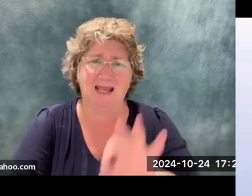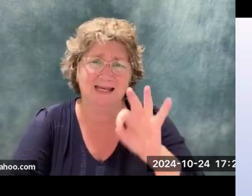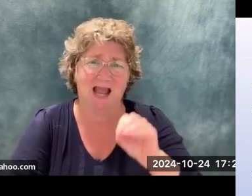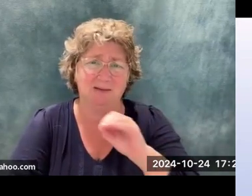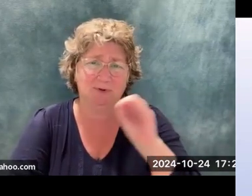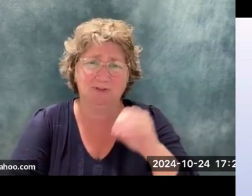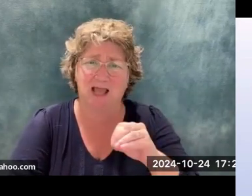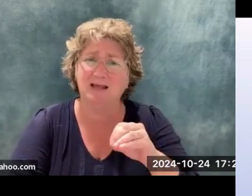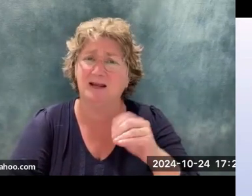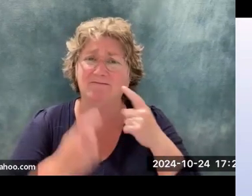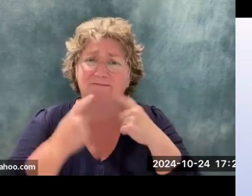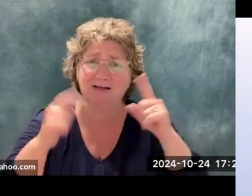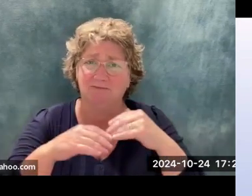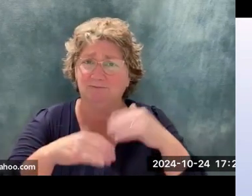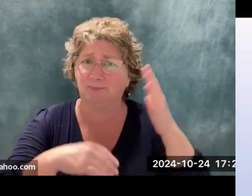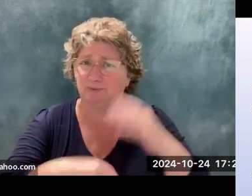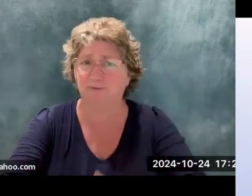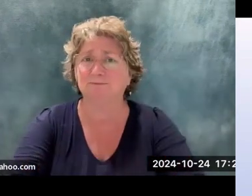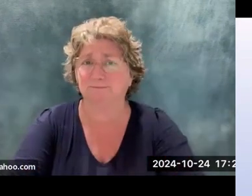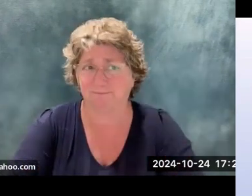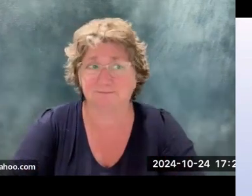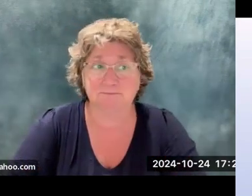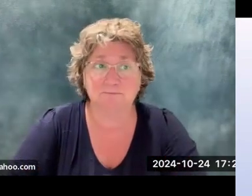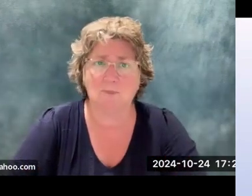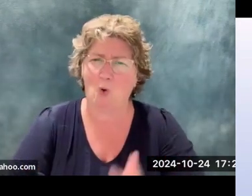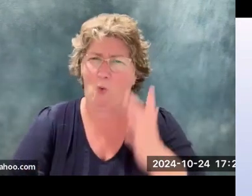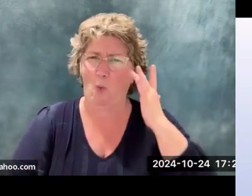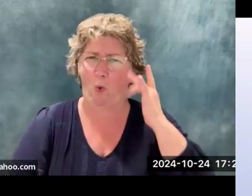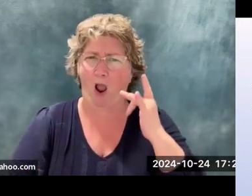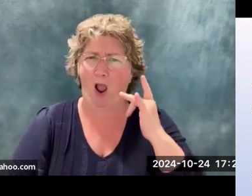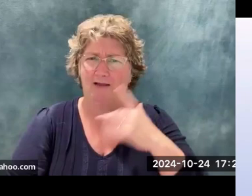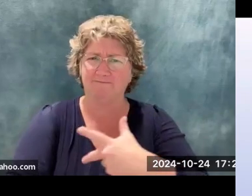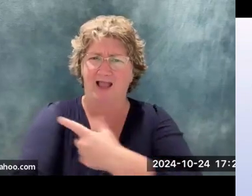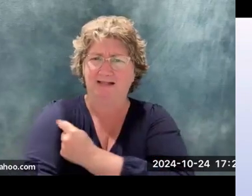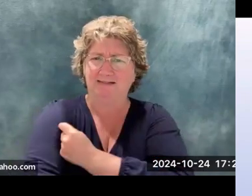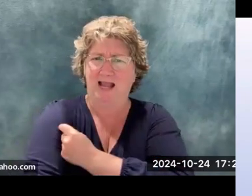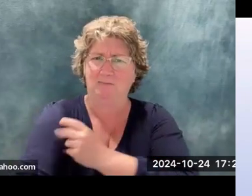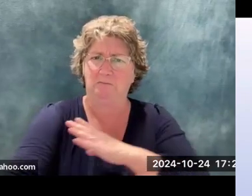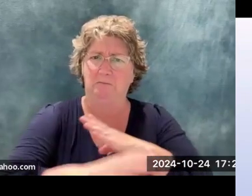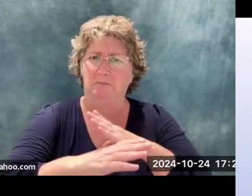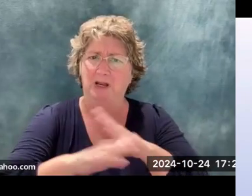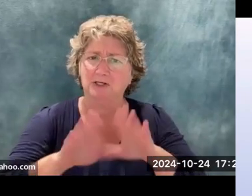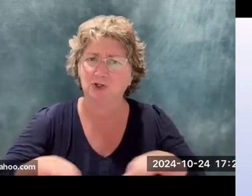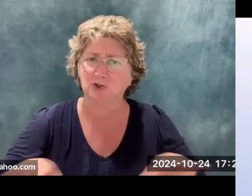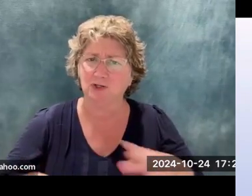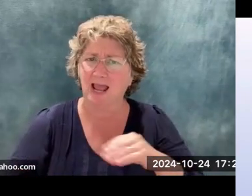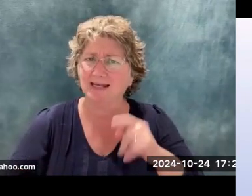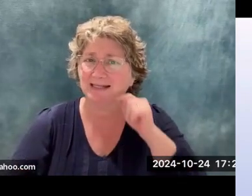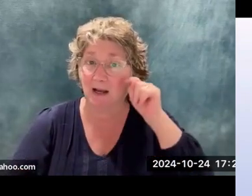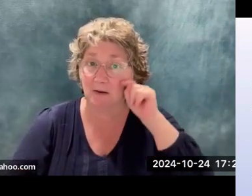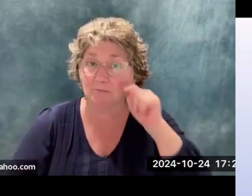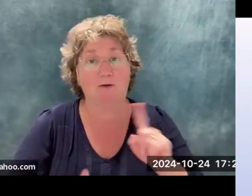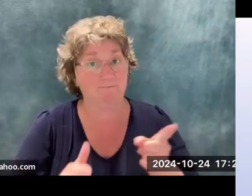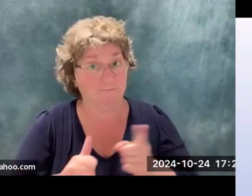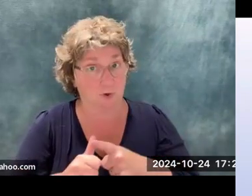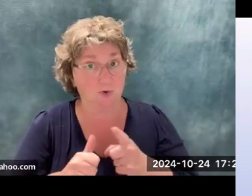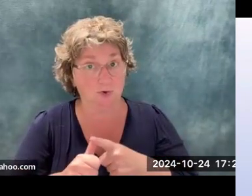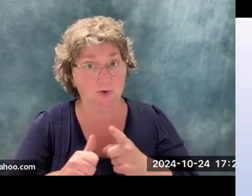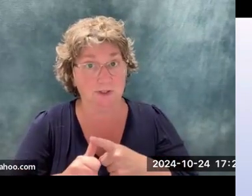Now, why should we vaccinate children and adolescents for COVID-19? First of all, they're going to miss days of school. If they get this condition,